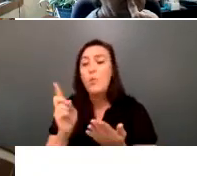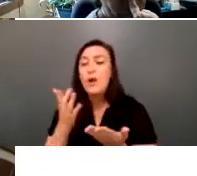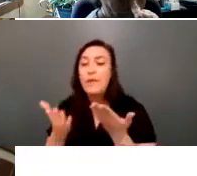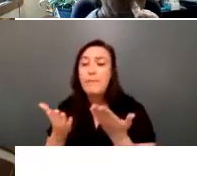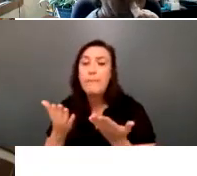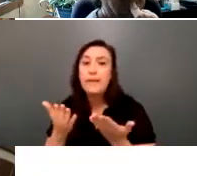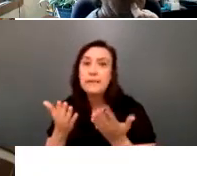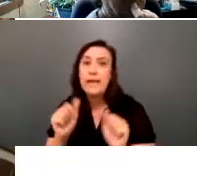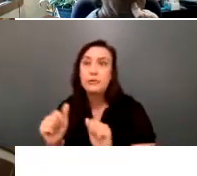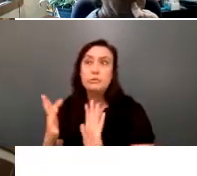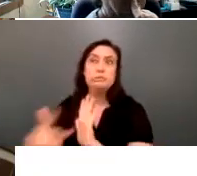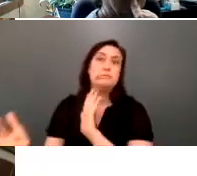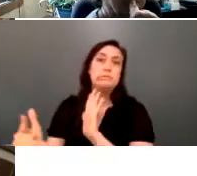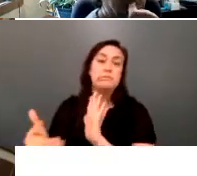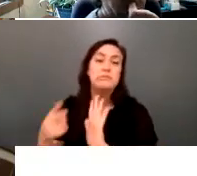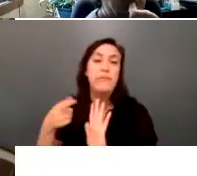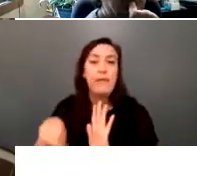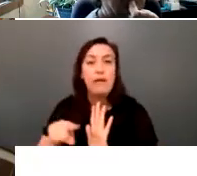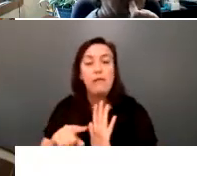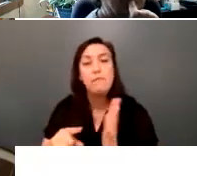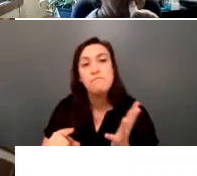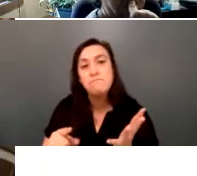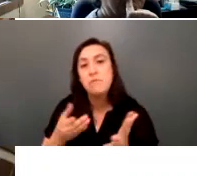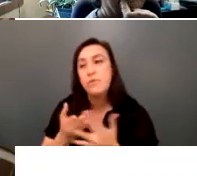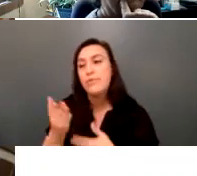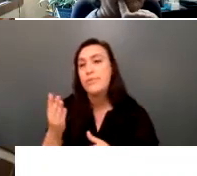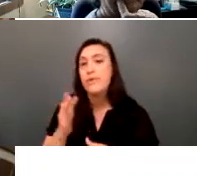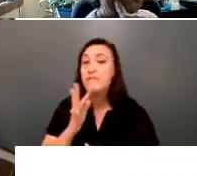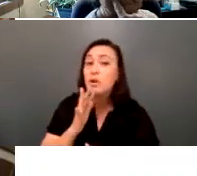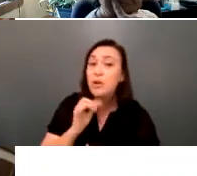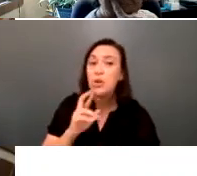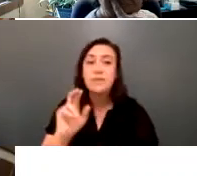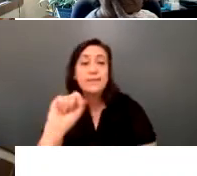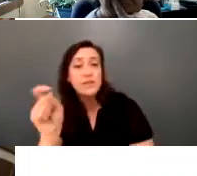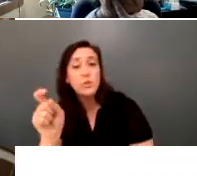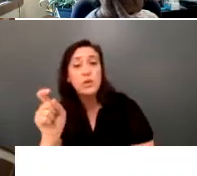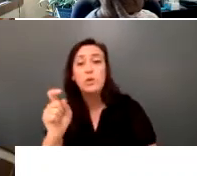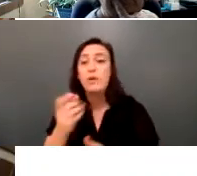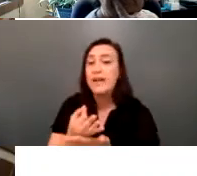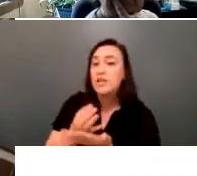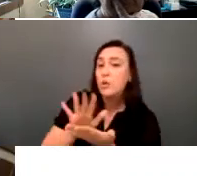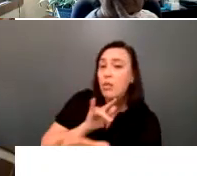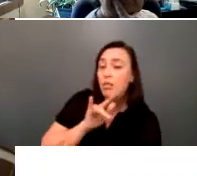the person be vulnerable to abuse. Through verbal abuse or Sexual abuse or financial exploitation, then what is the plan?